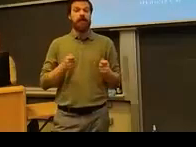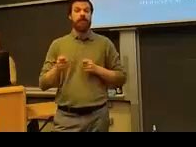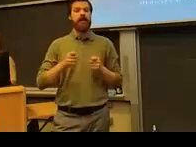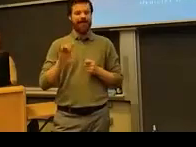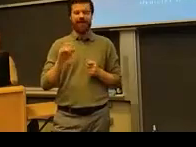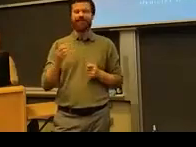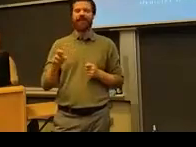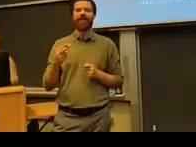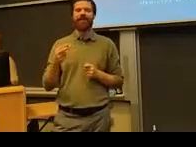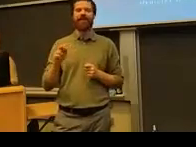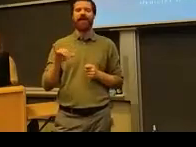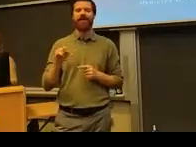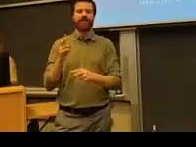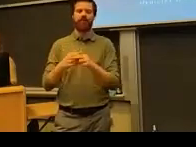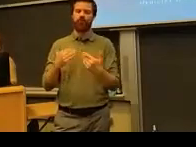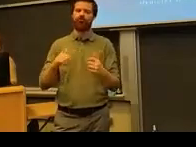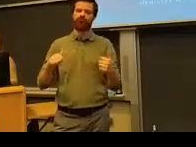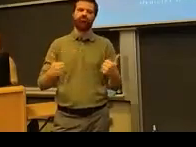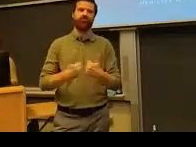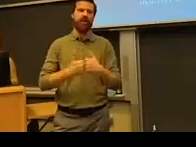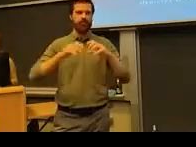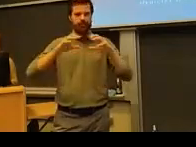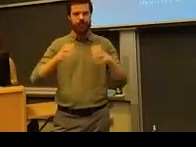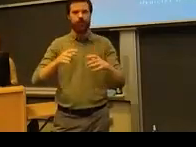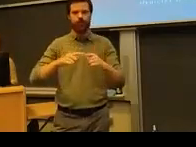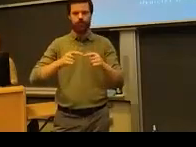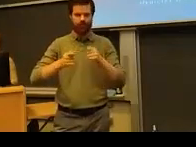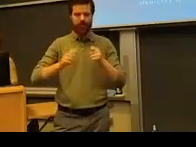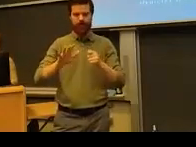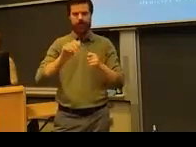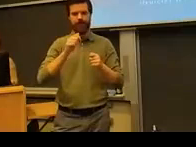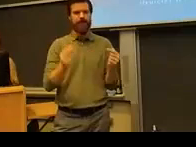Harris mentioned this is a very very challenging population to manage pain for um so as nurses